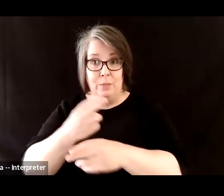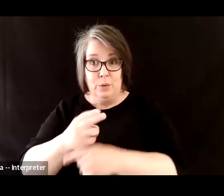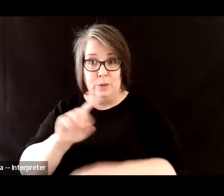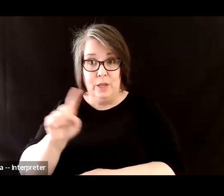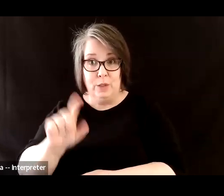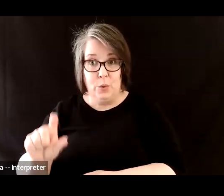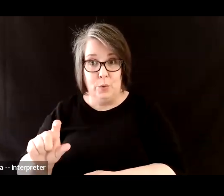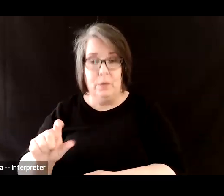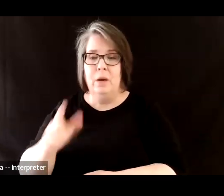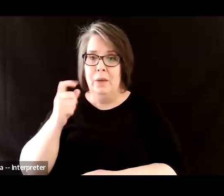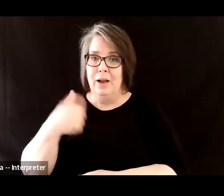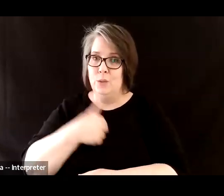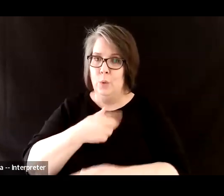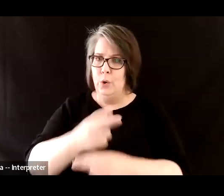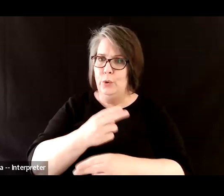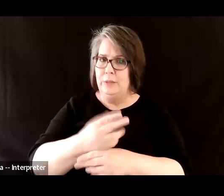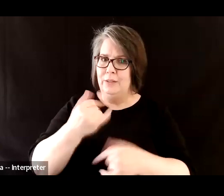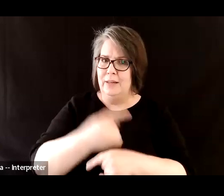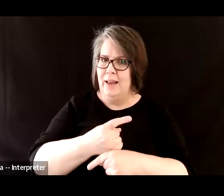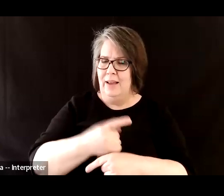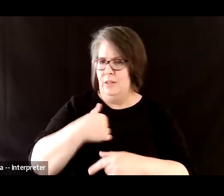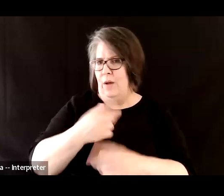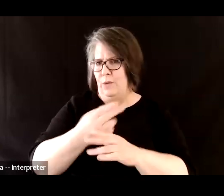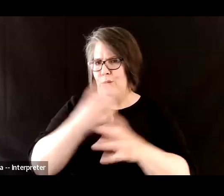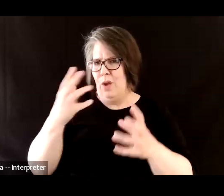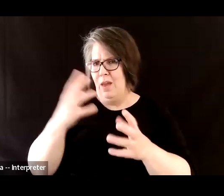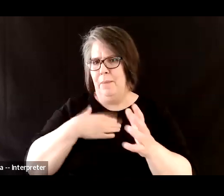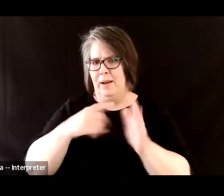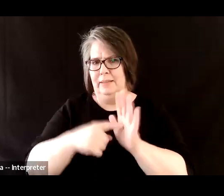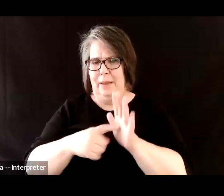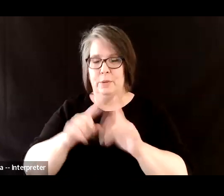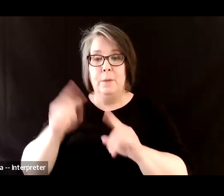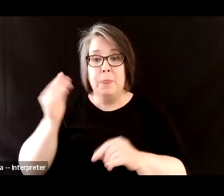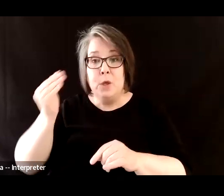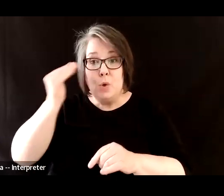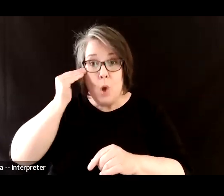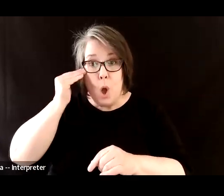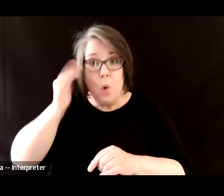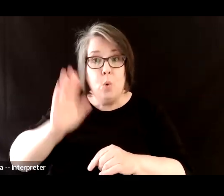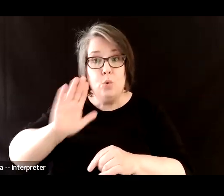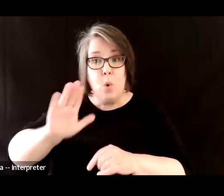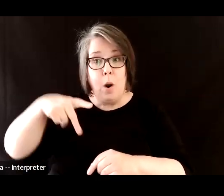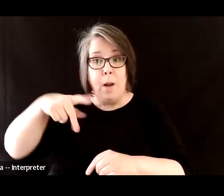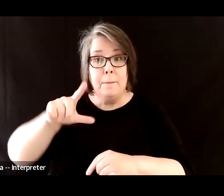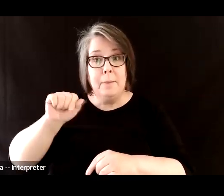about just because we are here and we can click around in it. But no the platform that you are going to be working on because